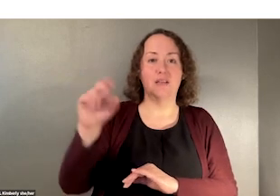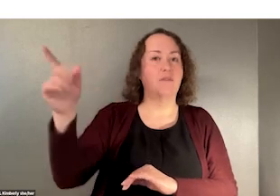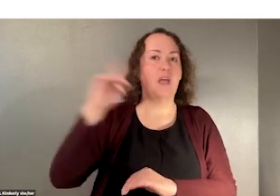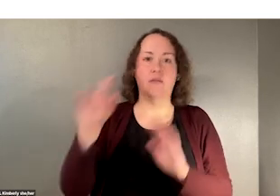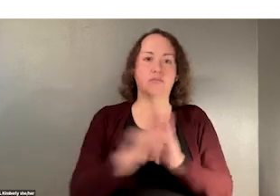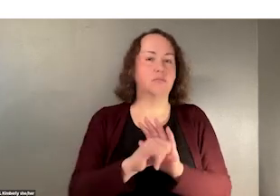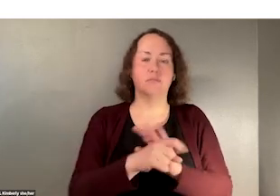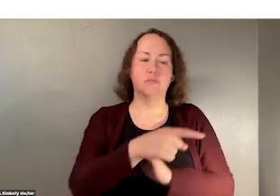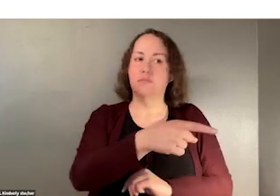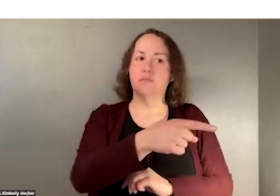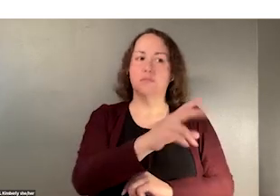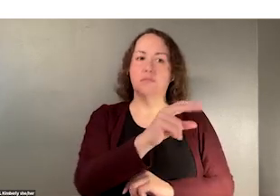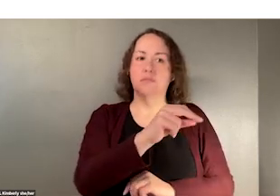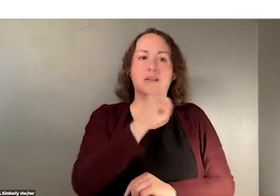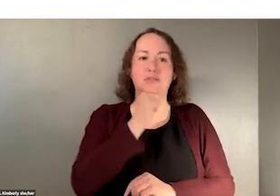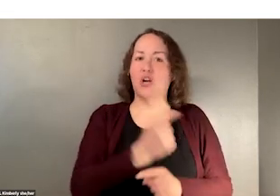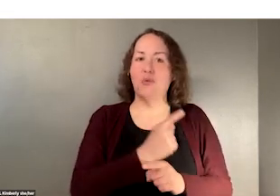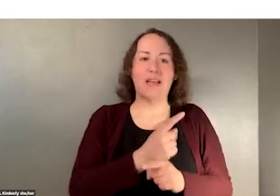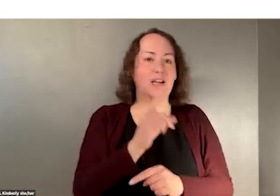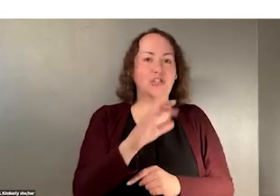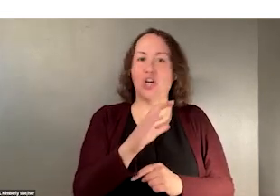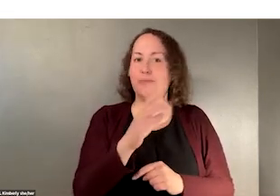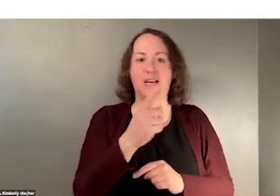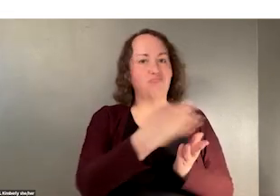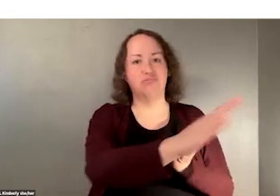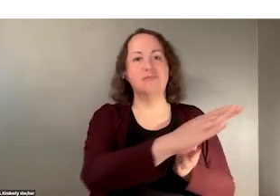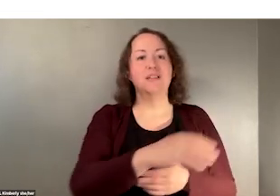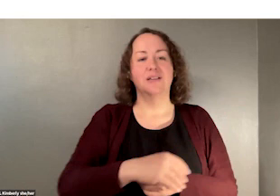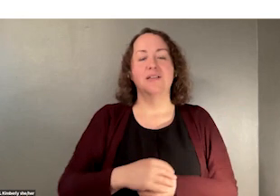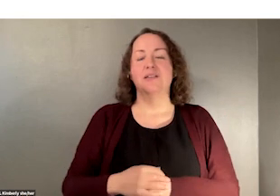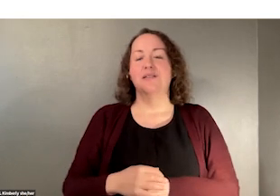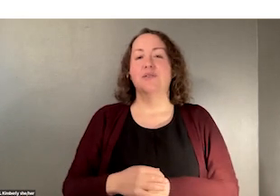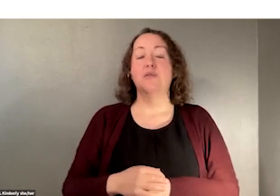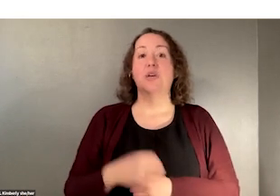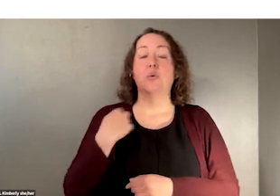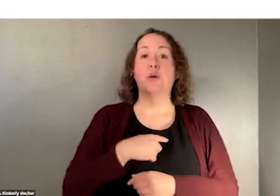hey, this isn't the correct document. So we are adding this so you'll be able to preview it.